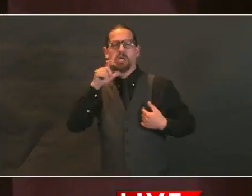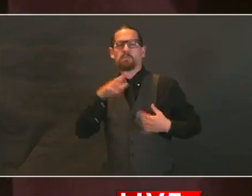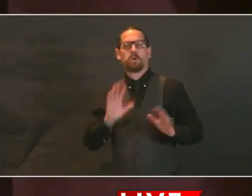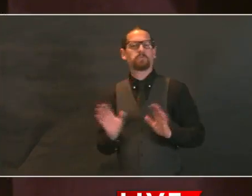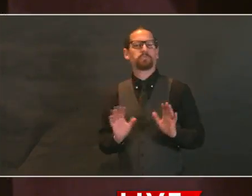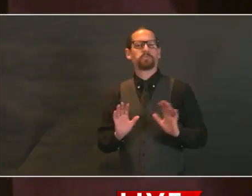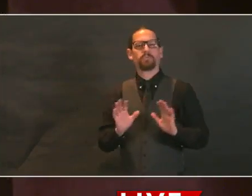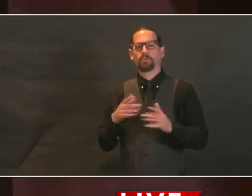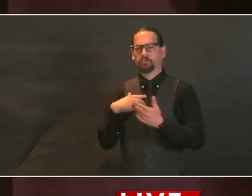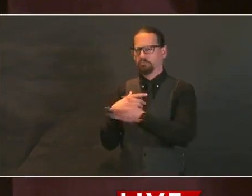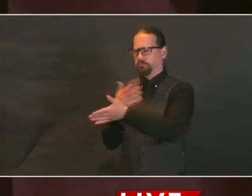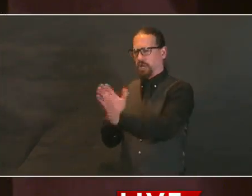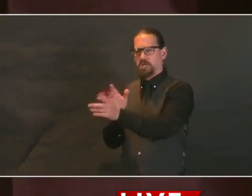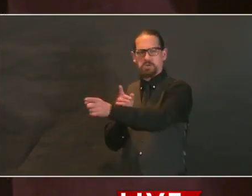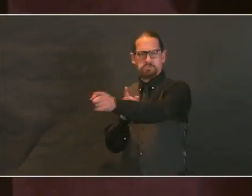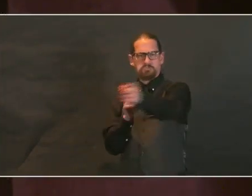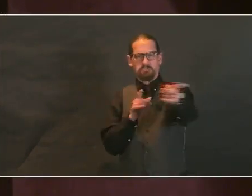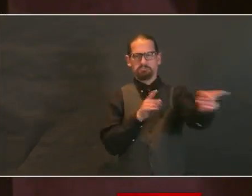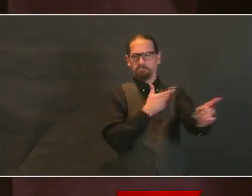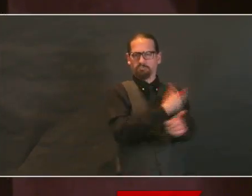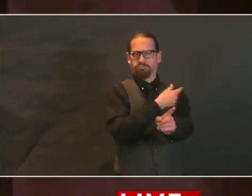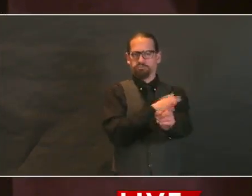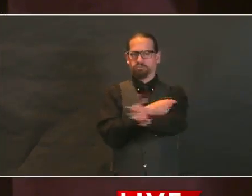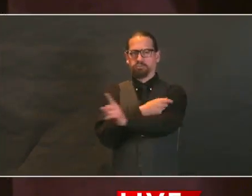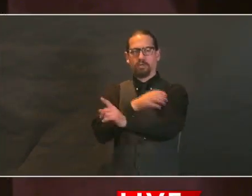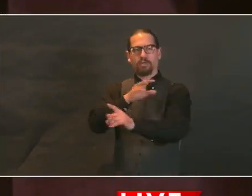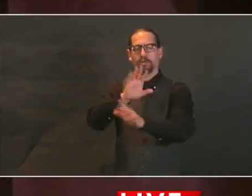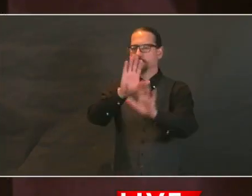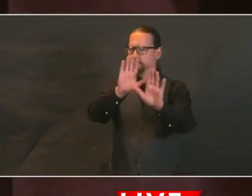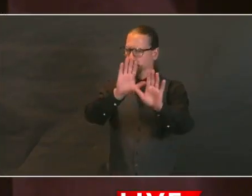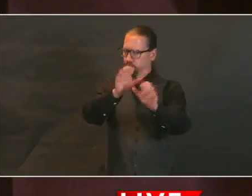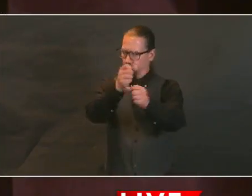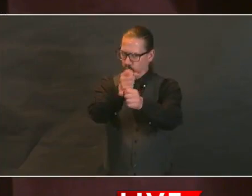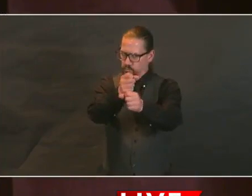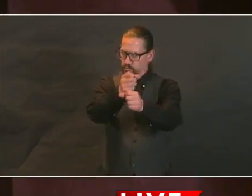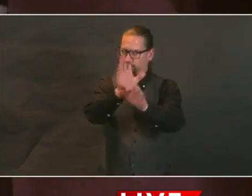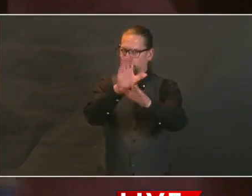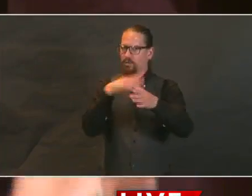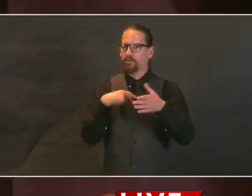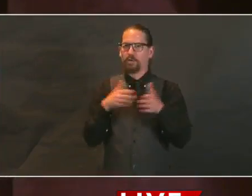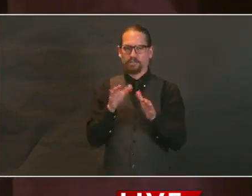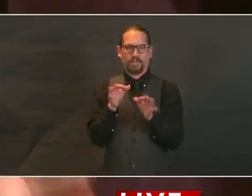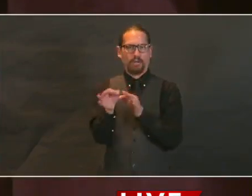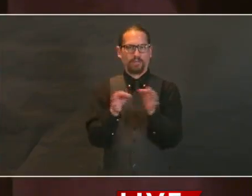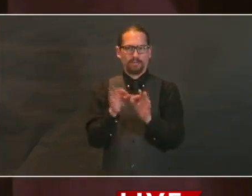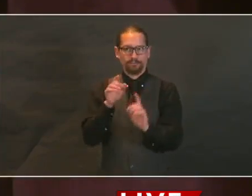AND HAVE THAT WORKS AGAIN. I WANT TO REALLY CORRECT THAT. HERD IMMUNITY IS A CONCEPT